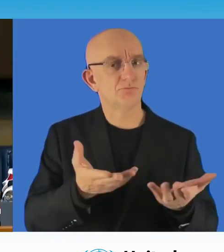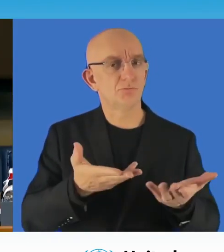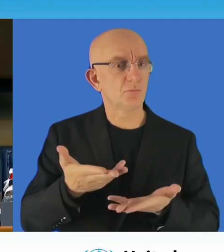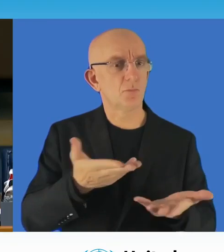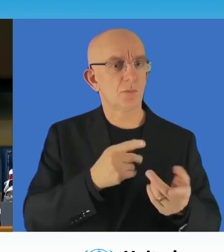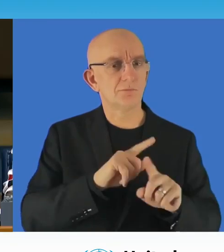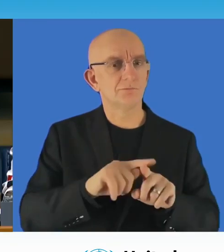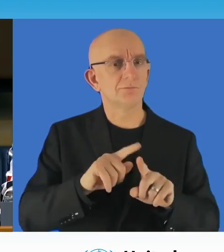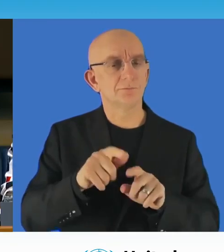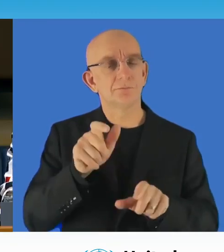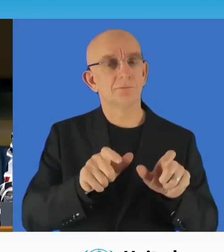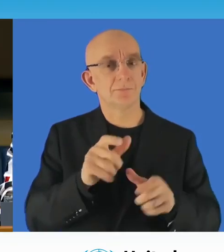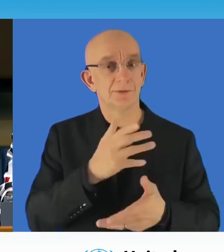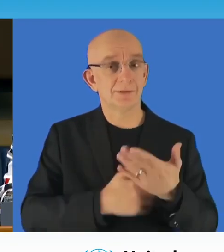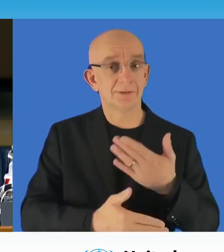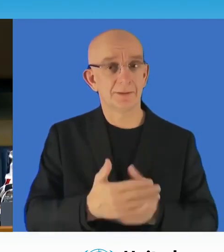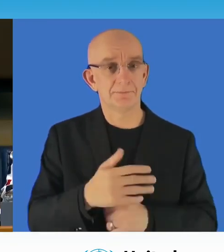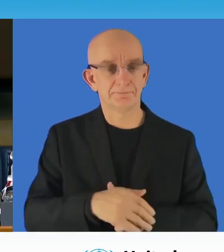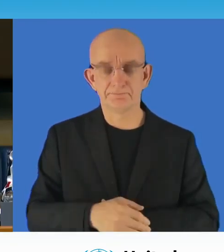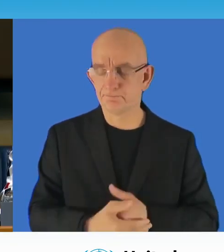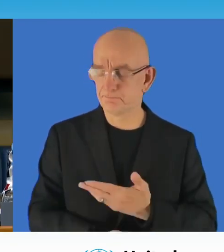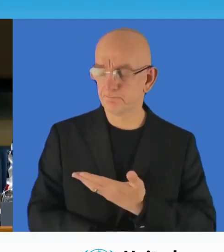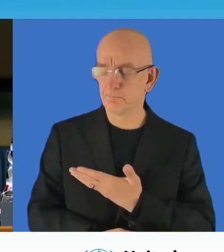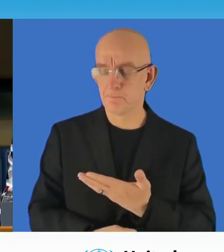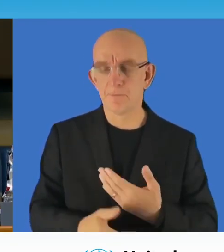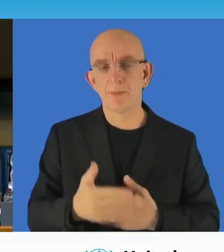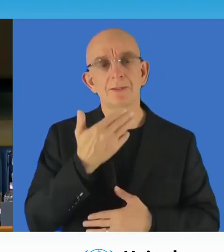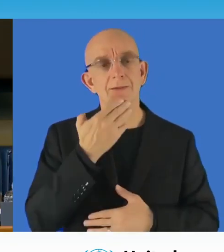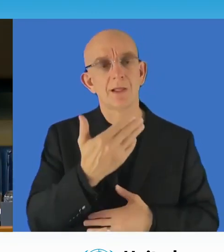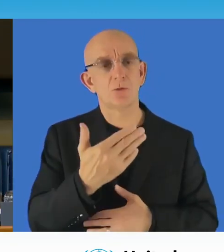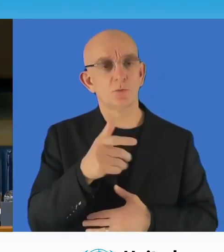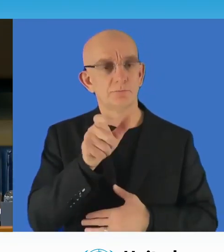I thank the representative of the Sultan of Oman for his